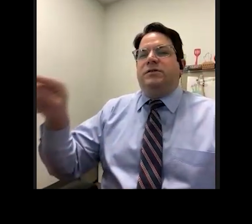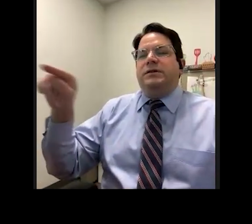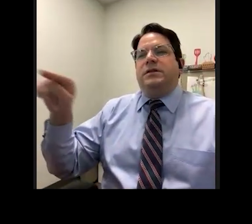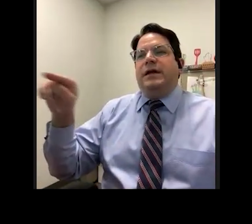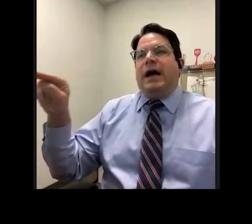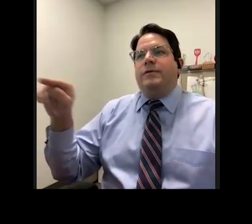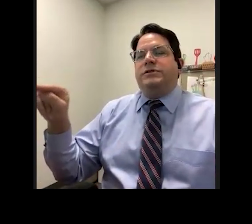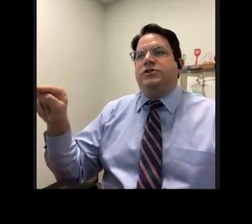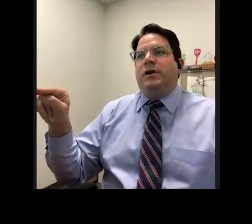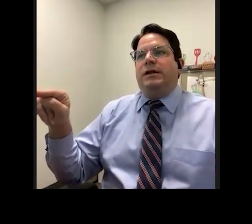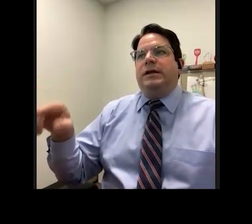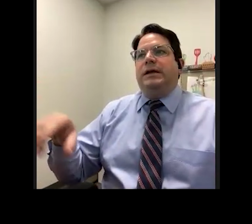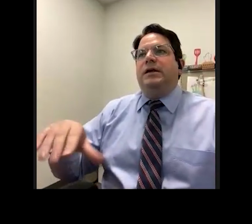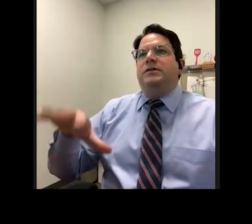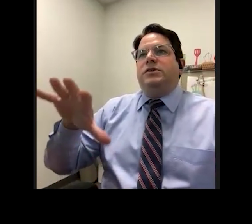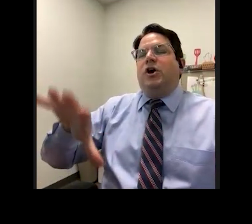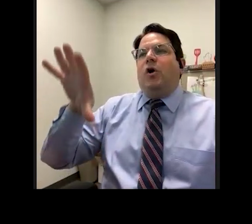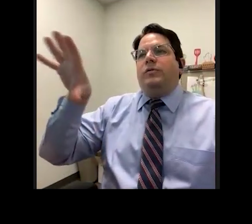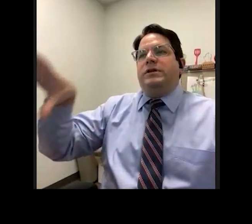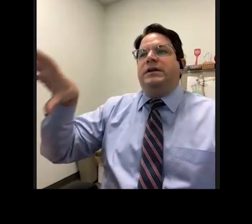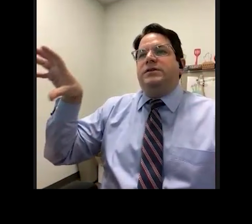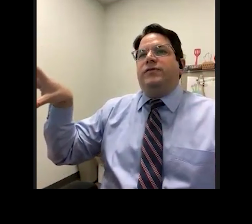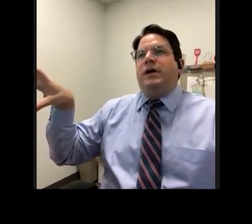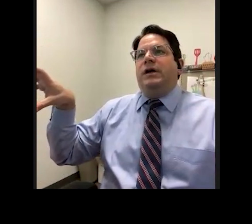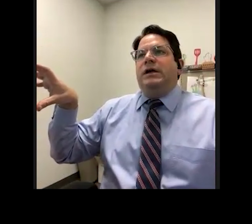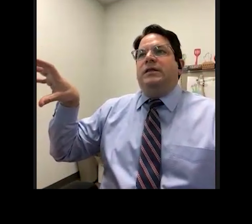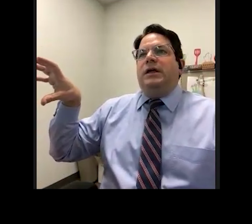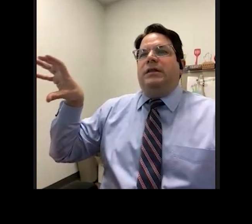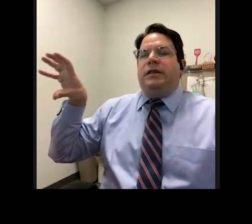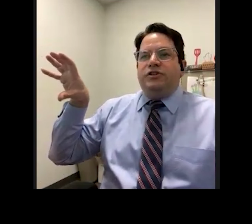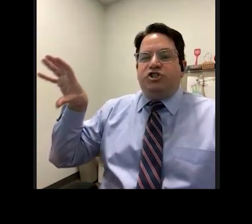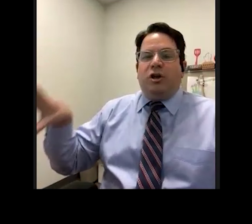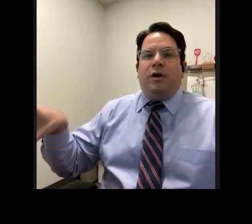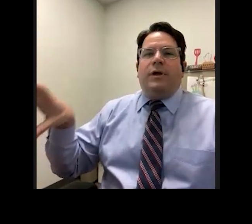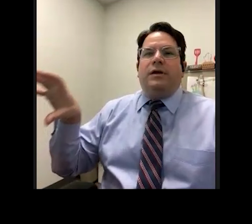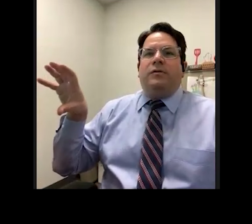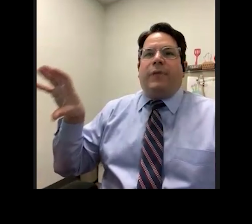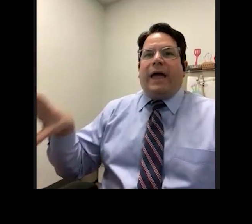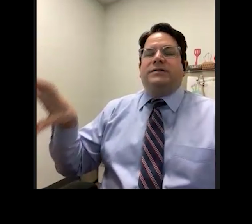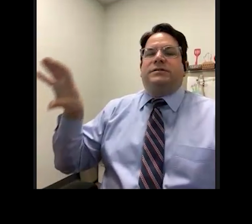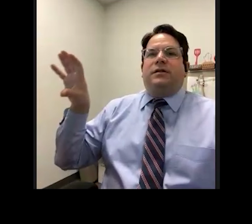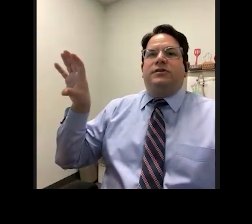These are the documents that you're going to need to go to each of the legitimate banks,